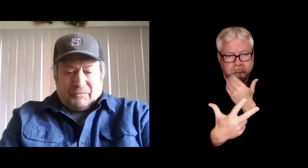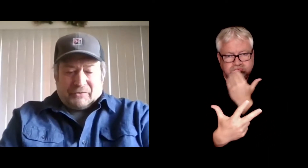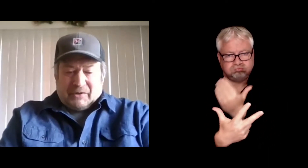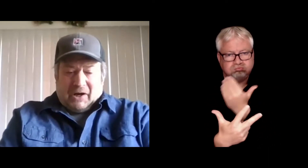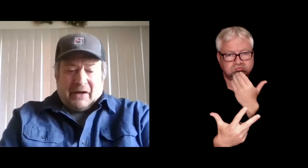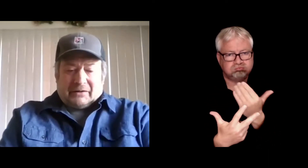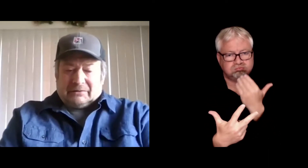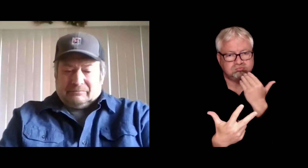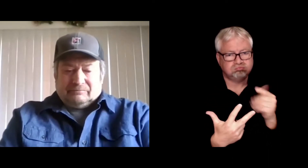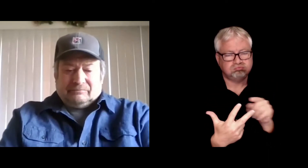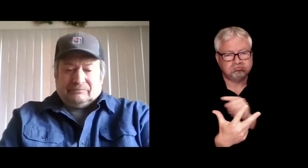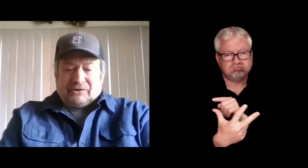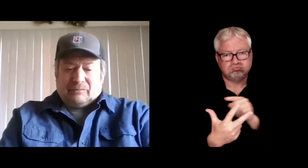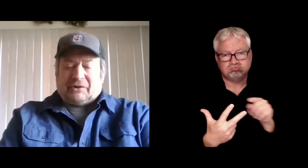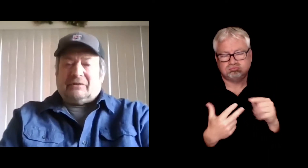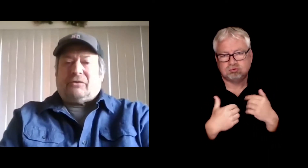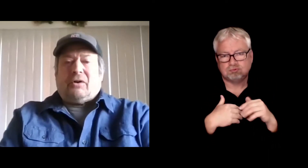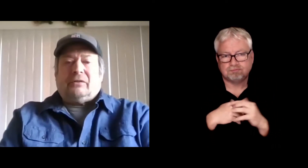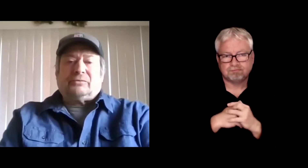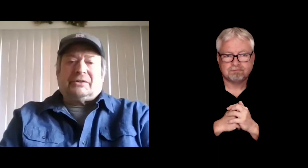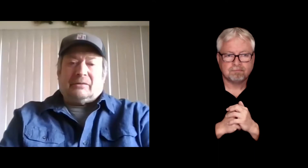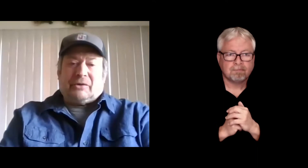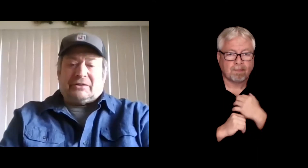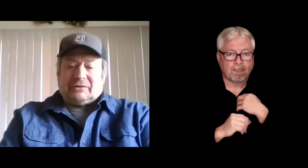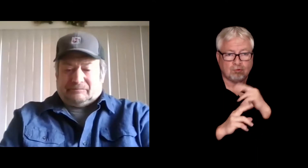It was an honor to be involved with the Commission